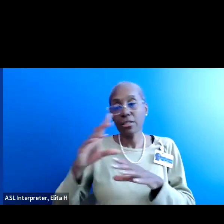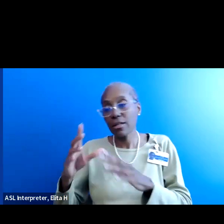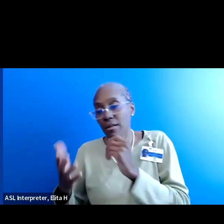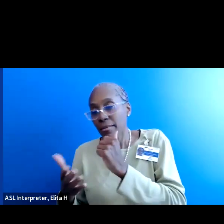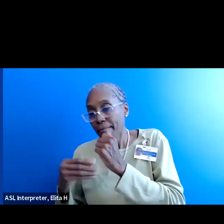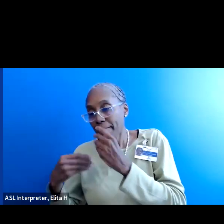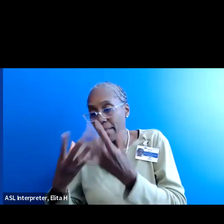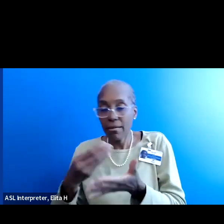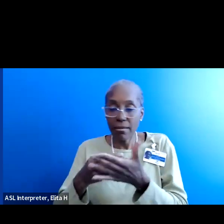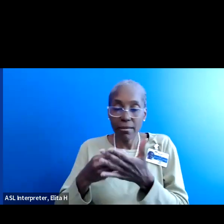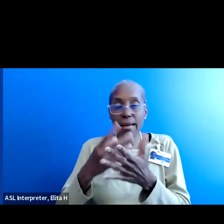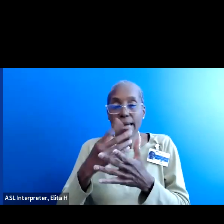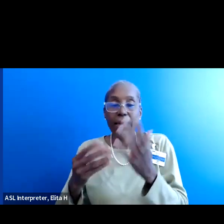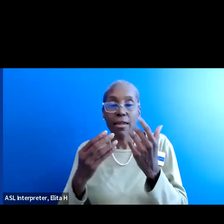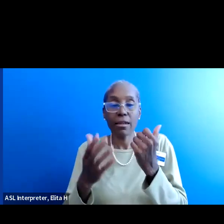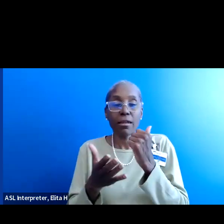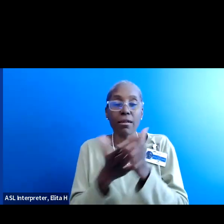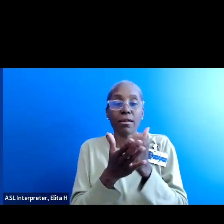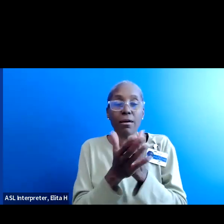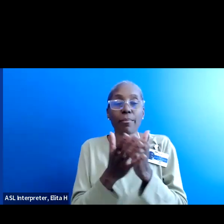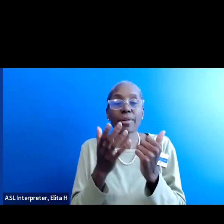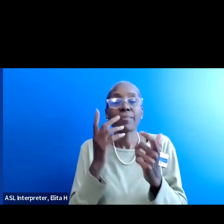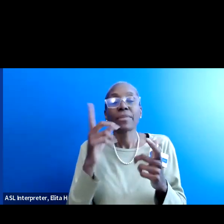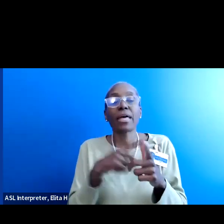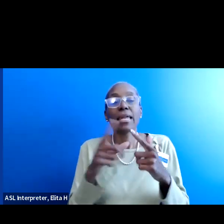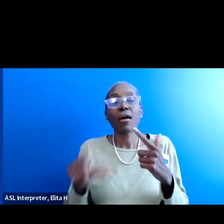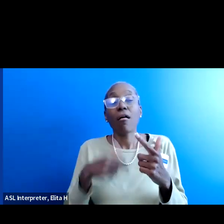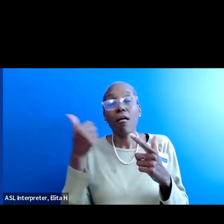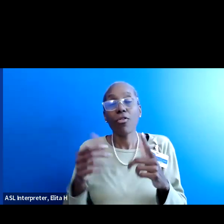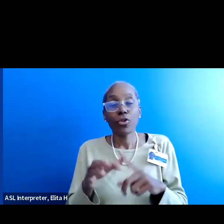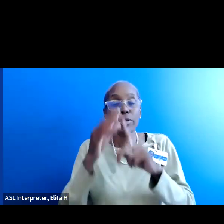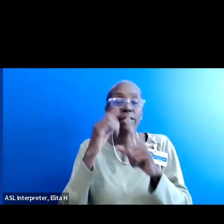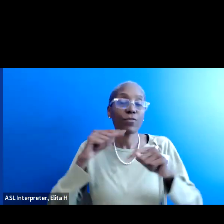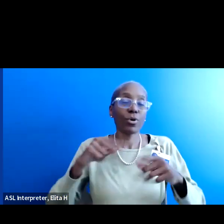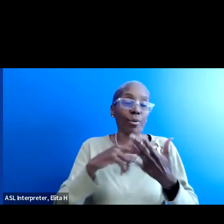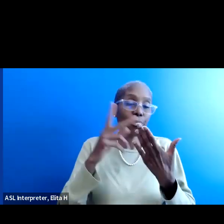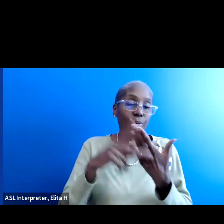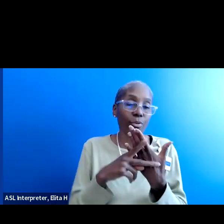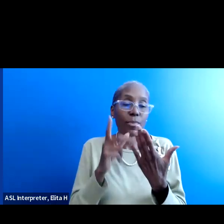And this is a big one, because it's really unique for a program that is in state government.